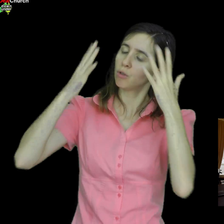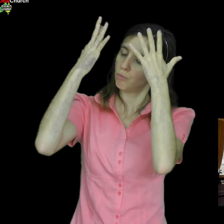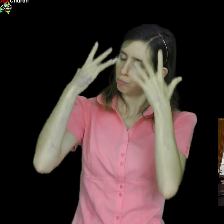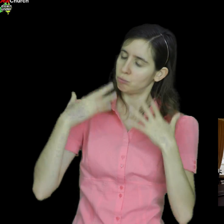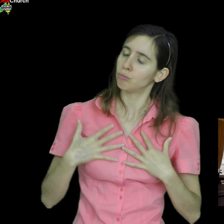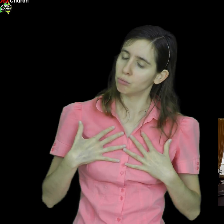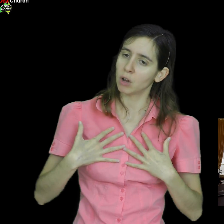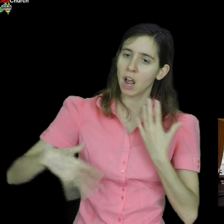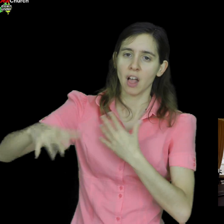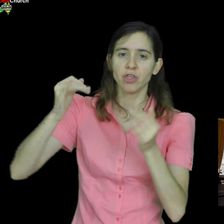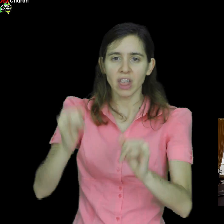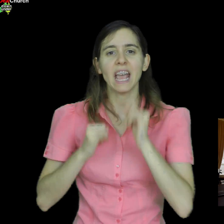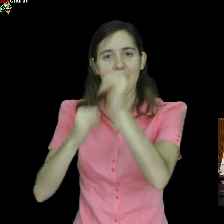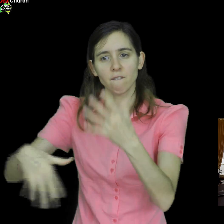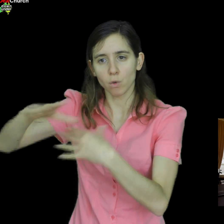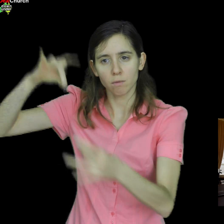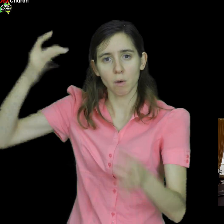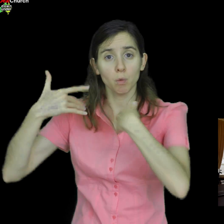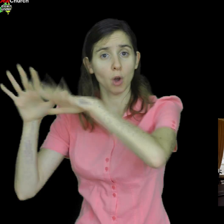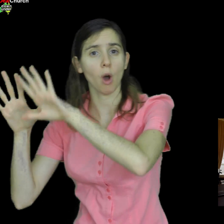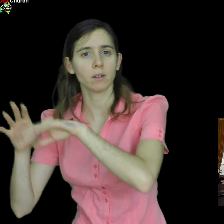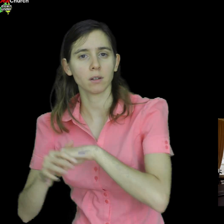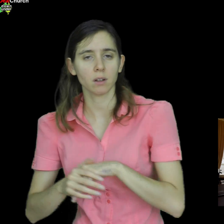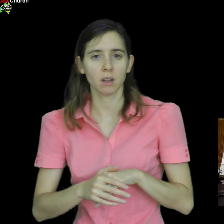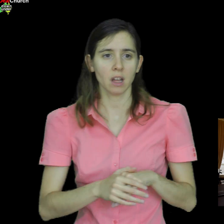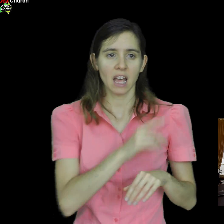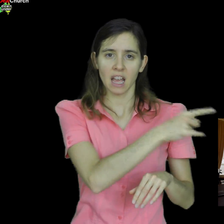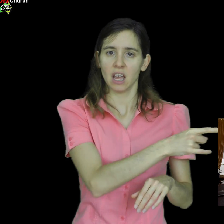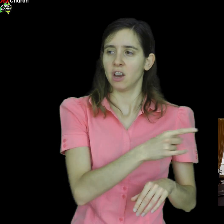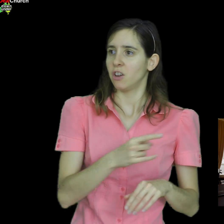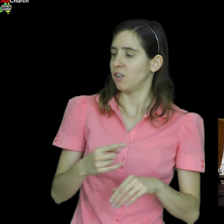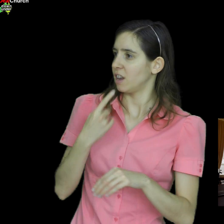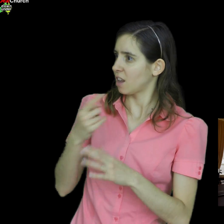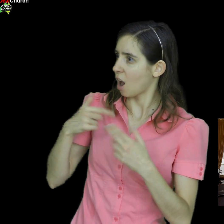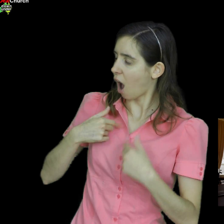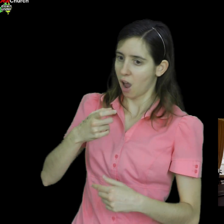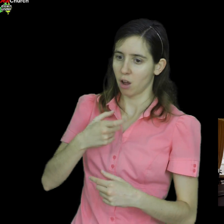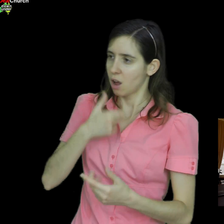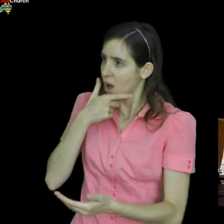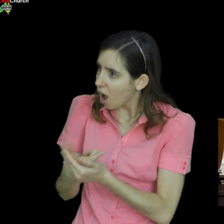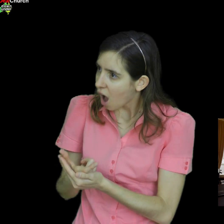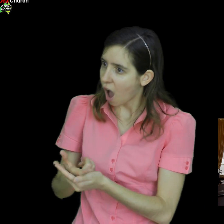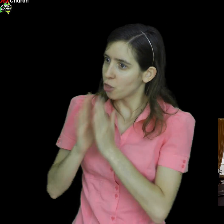The spirits were gone. "I was shocked how quickly the prayer worked," Jaya says, "and I